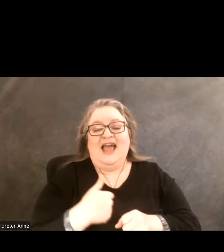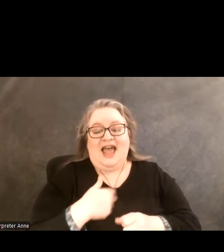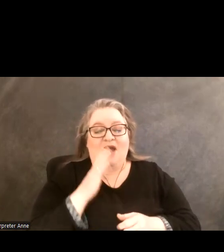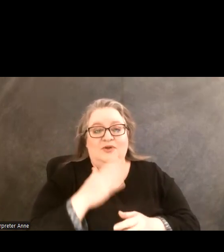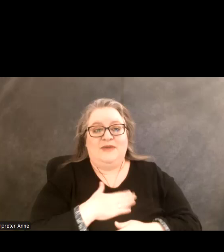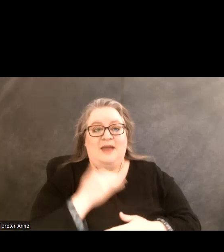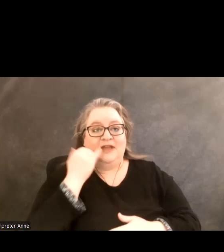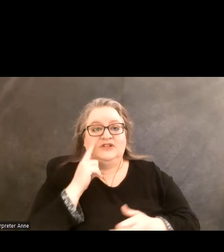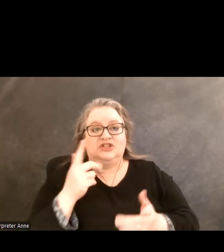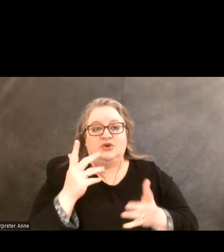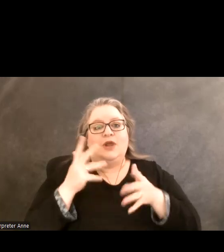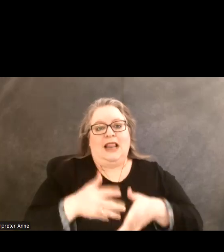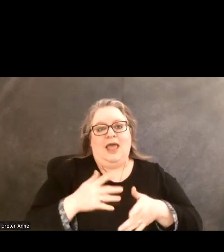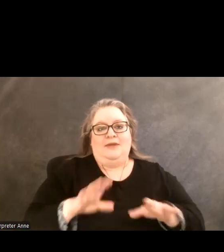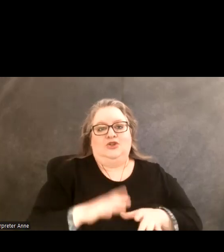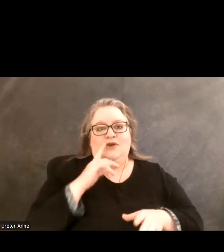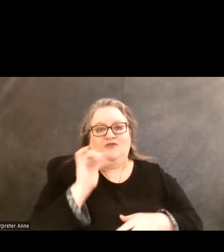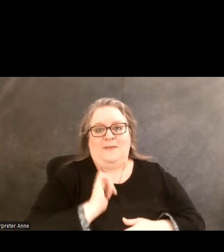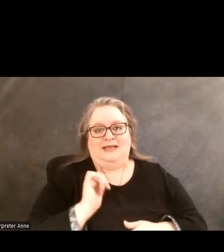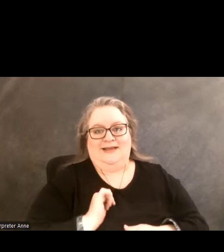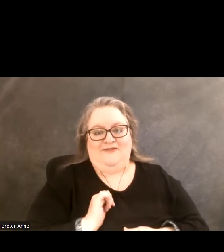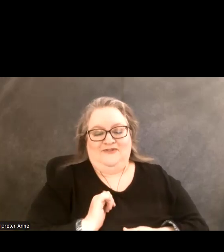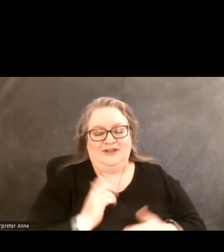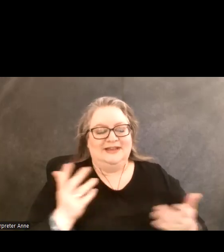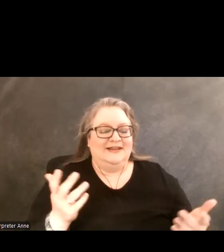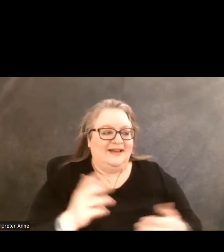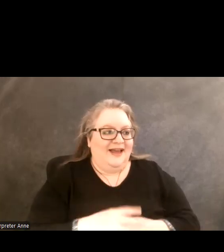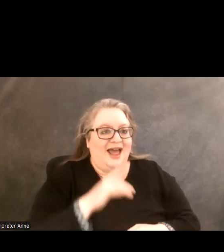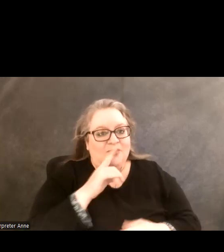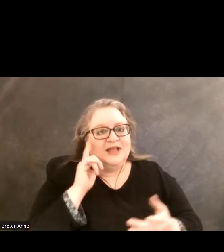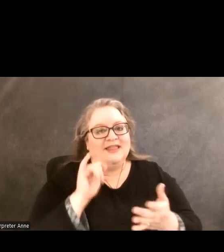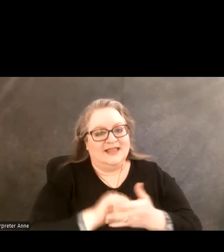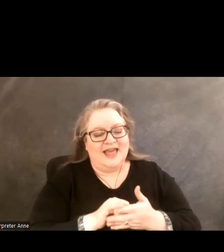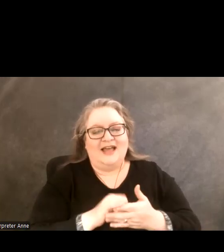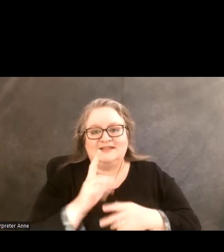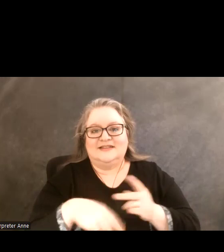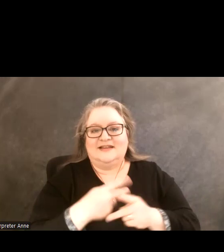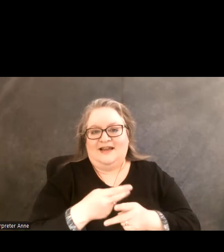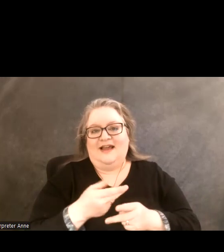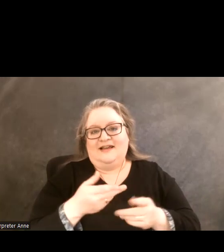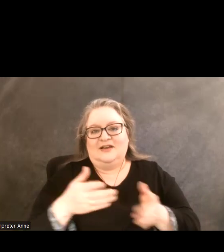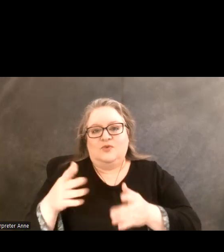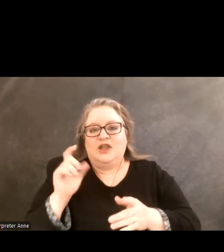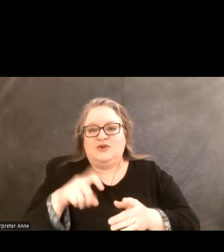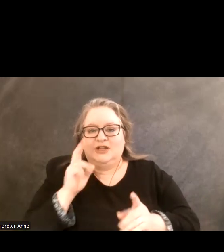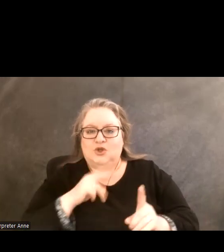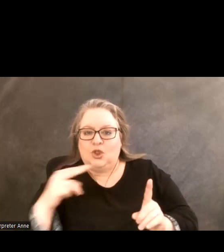just let me do it for myself. And I really think that that's the sort of way that you need to look at that sort of thing. I